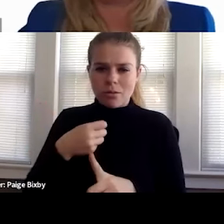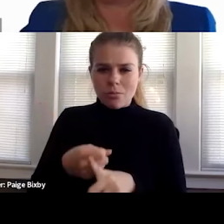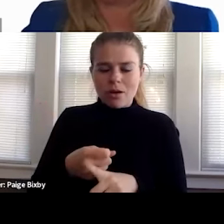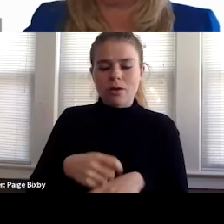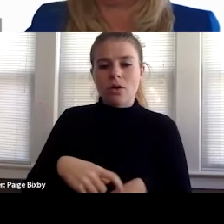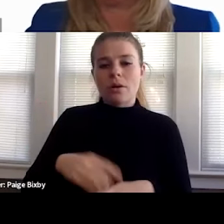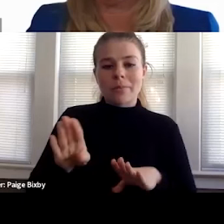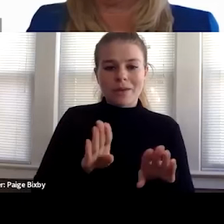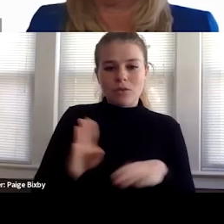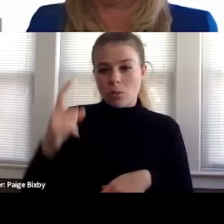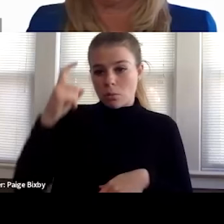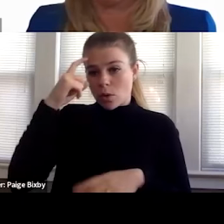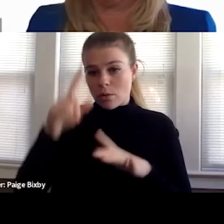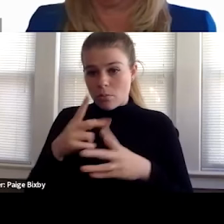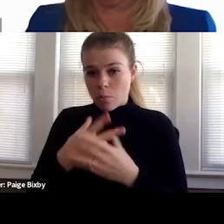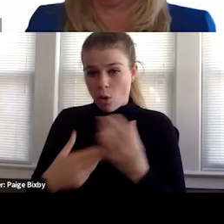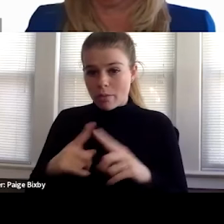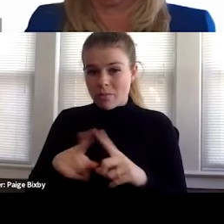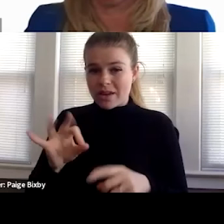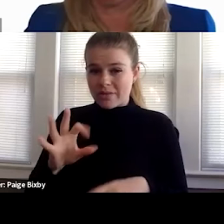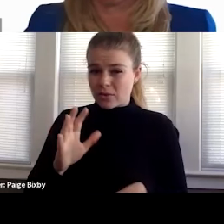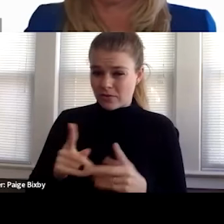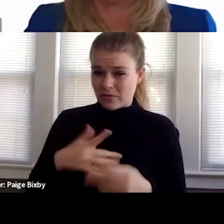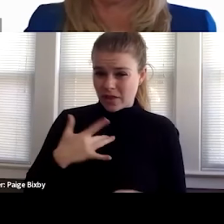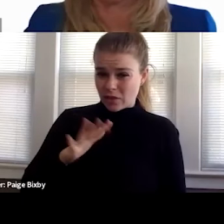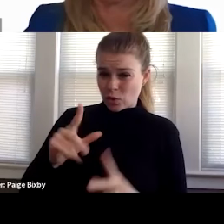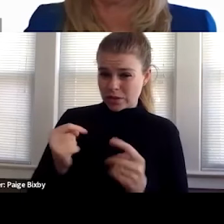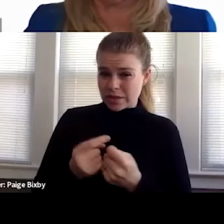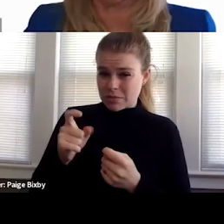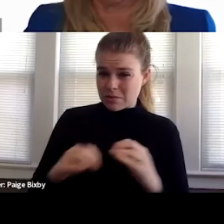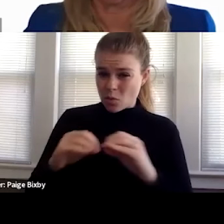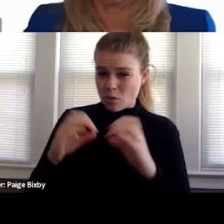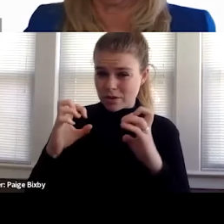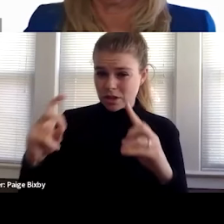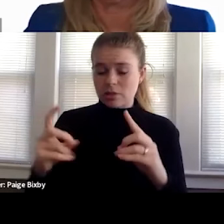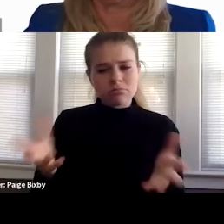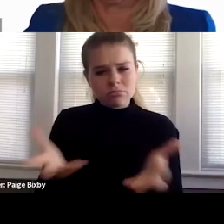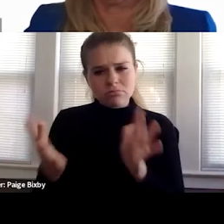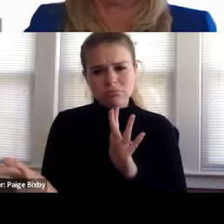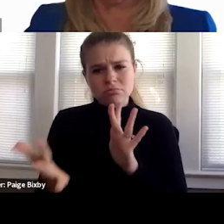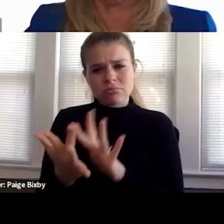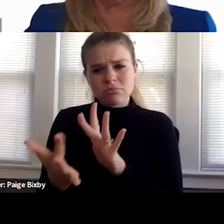But if you feel like your team needs more education in this area, we encourage you to reach out to your treatment providers,